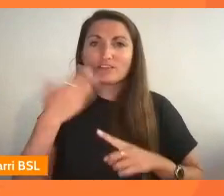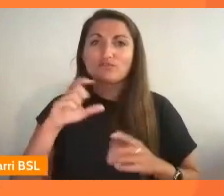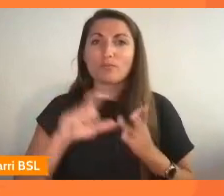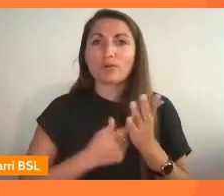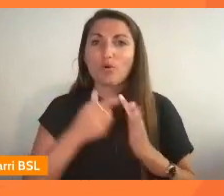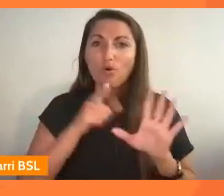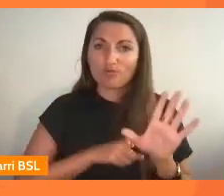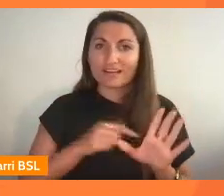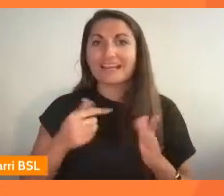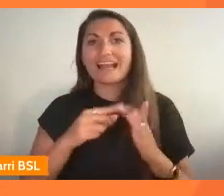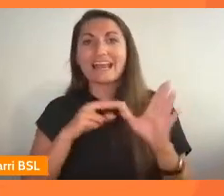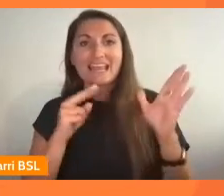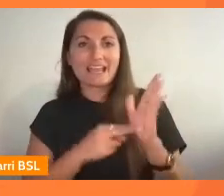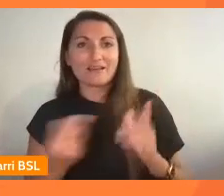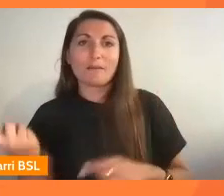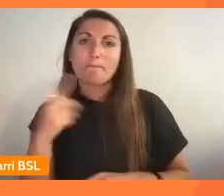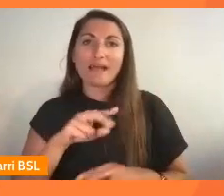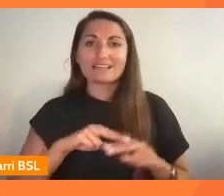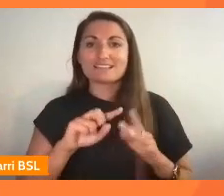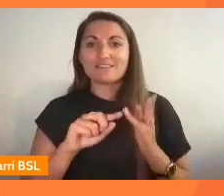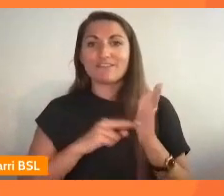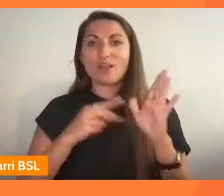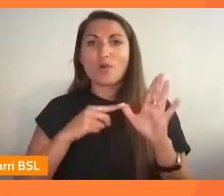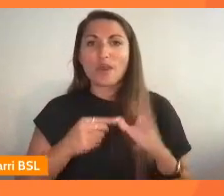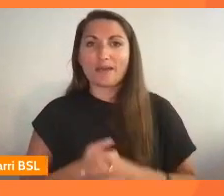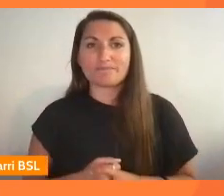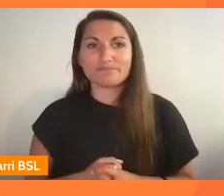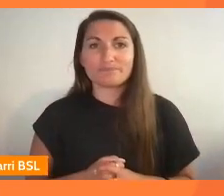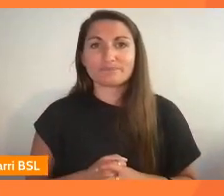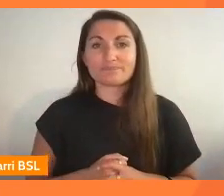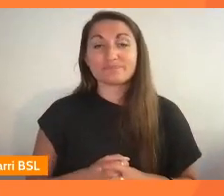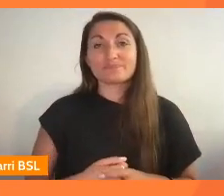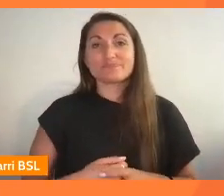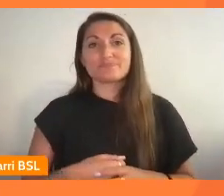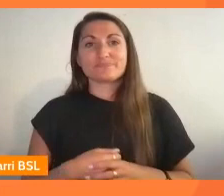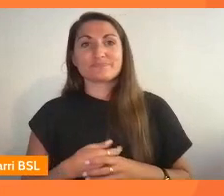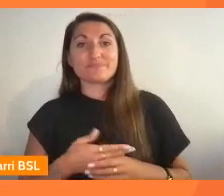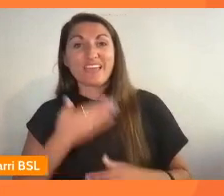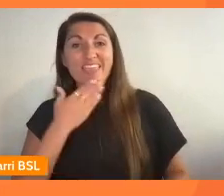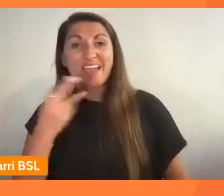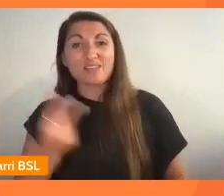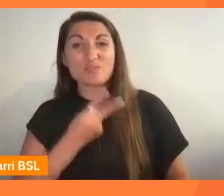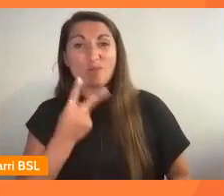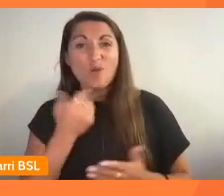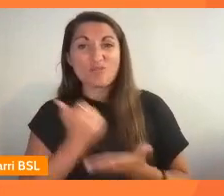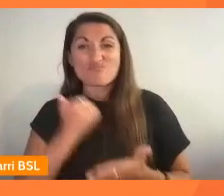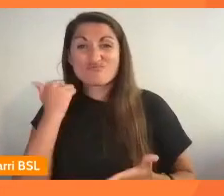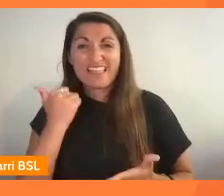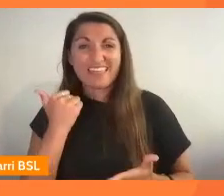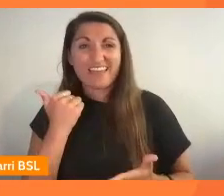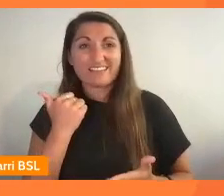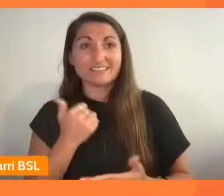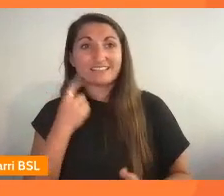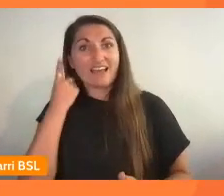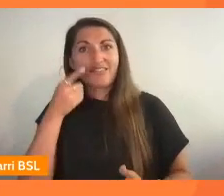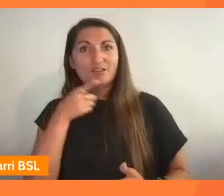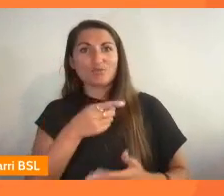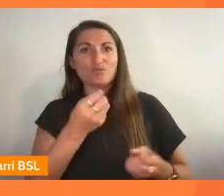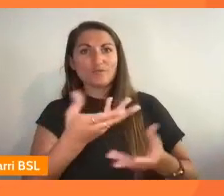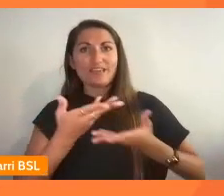So back to you, Fiona. Thank you very much, Rob. Thank you both. That's brilliant.